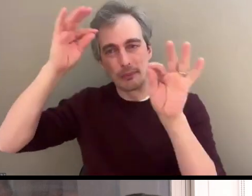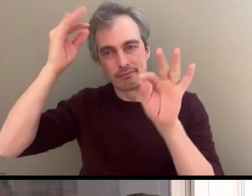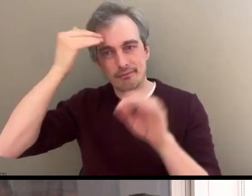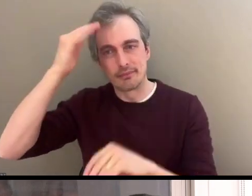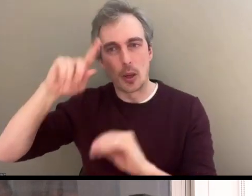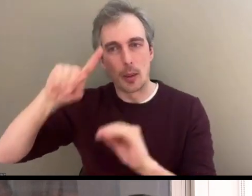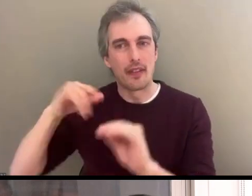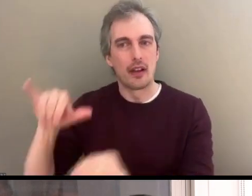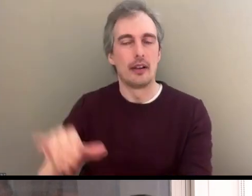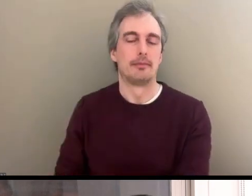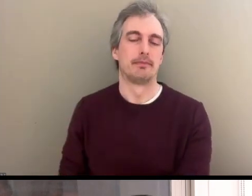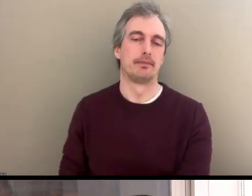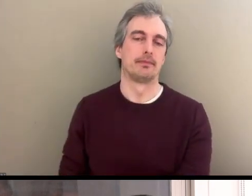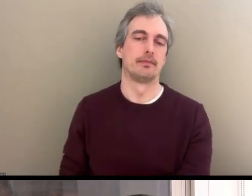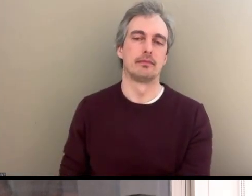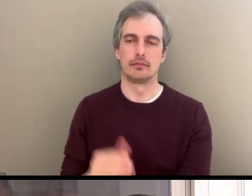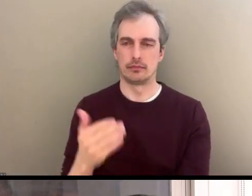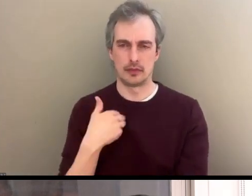Okay. I think I have some more online. Oh,